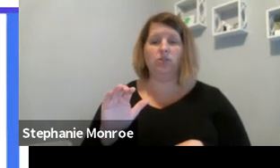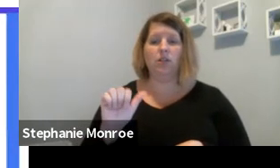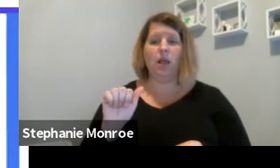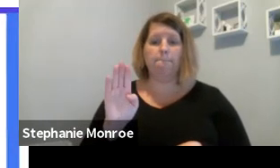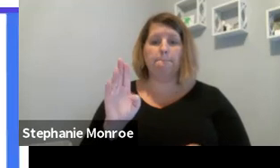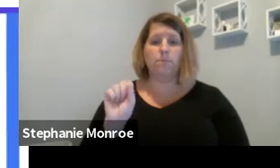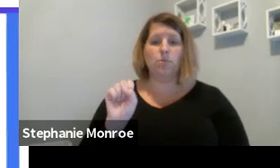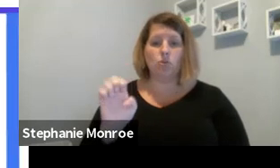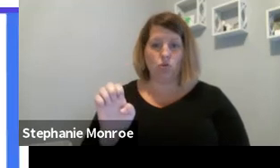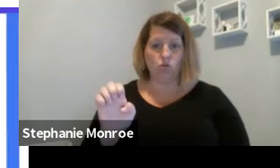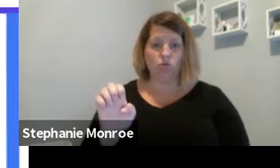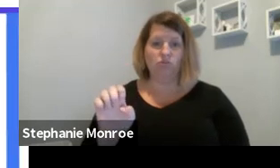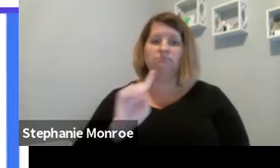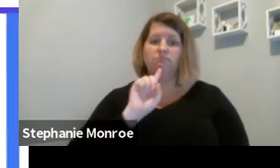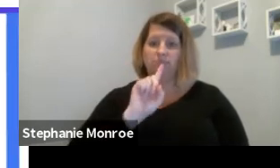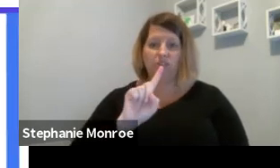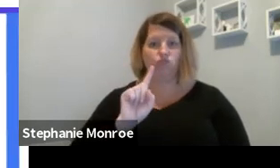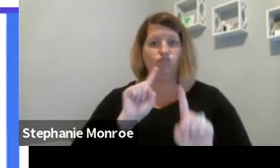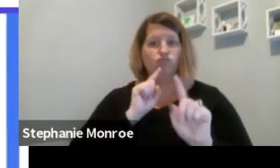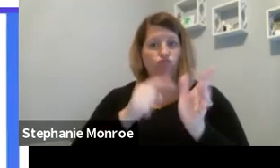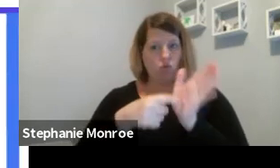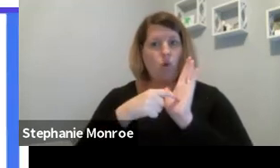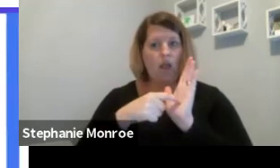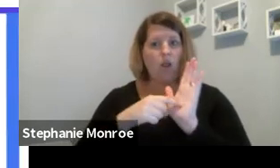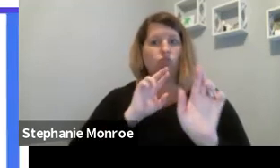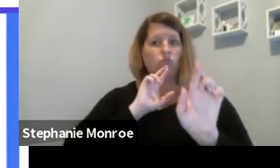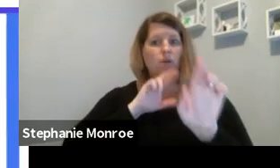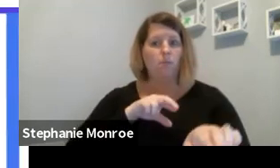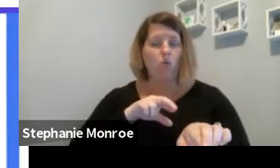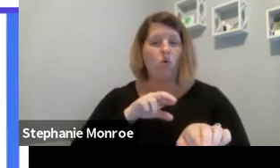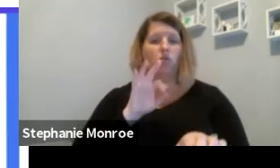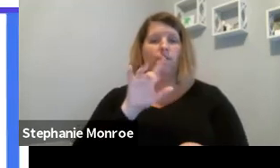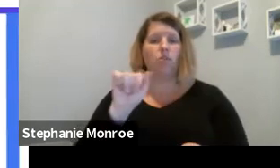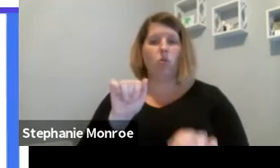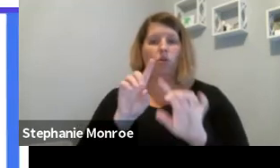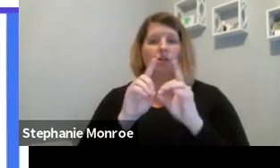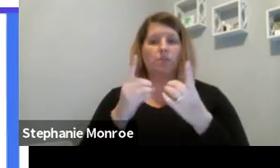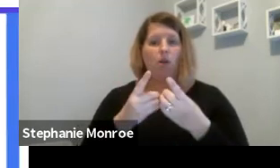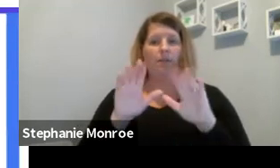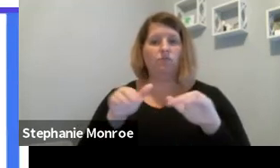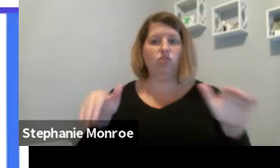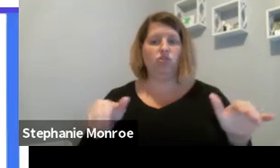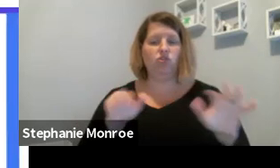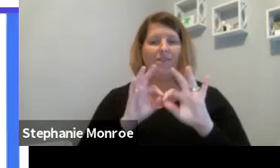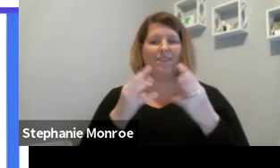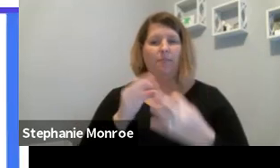is required to make a report to the Florida Department of Children and Families.